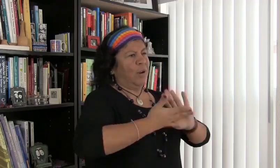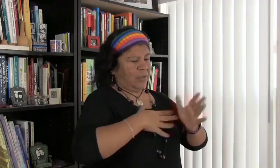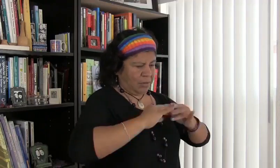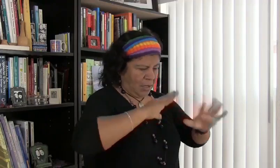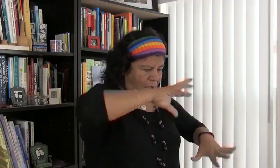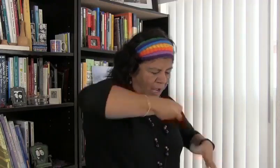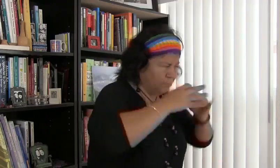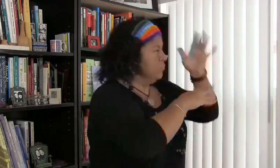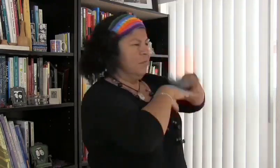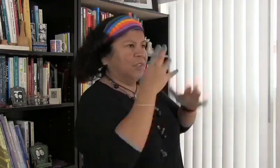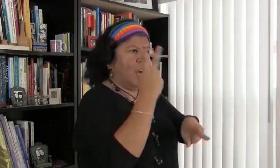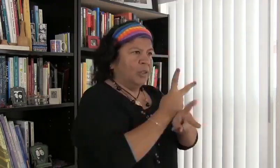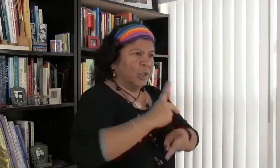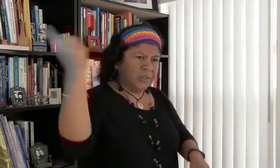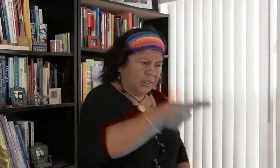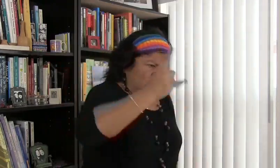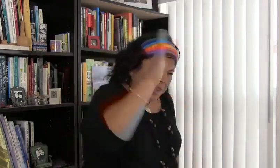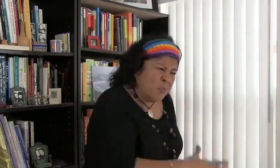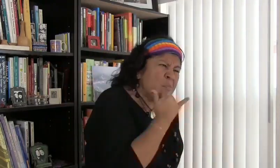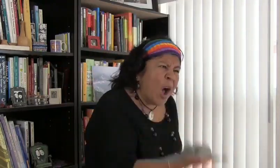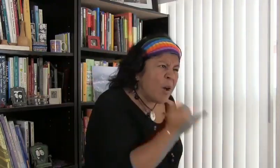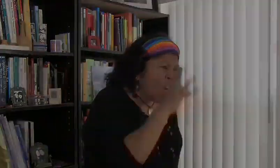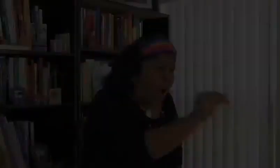The second I scooped up the food the staff leapt all over me, telling me I was eating wrong!